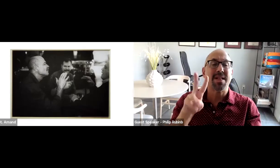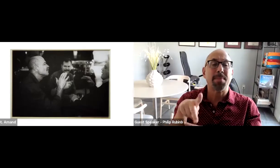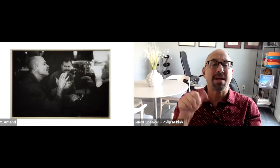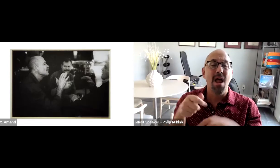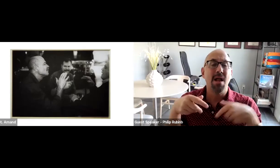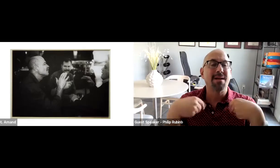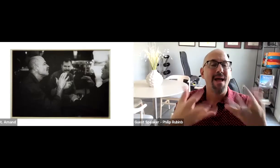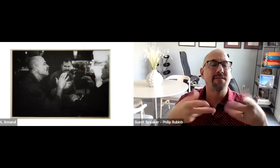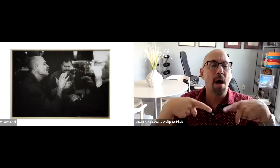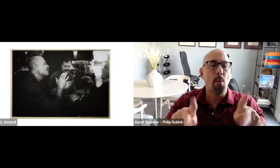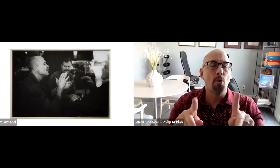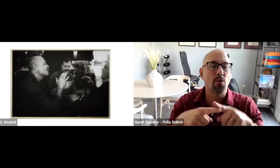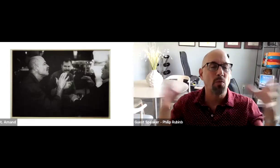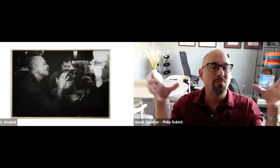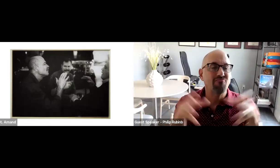The three of them were great artists at the time,